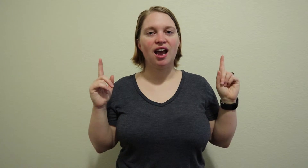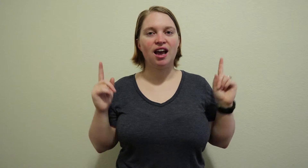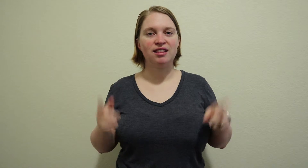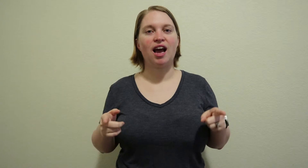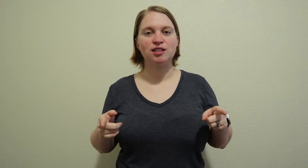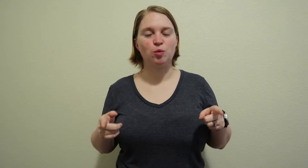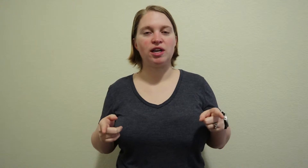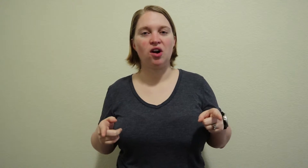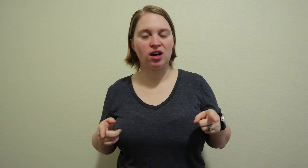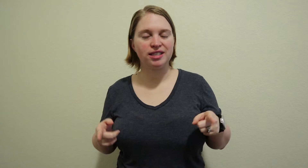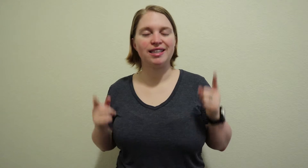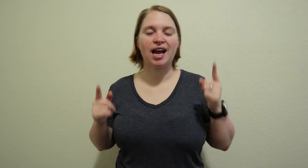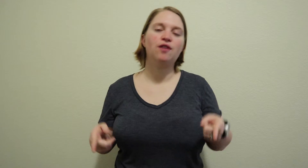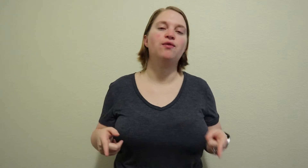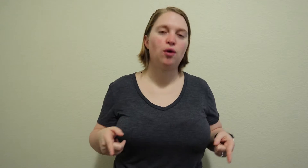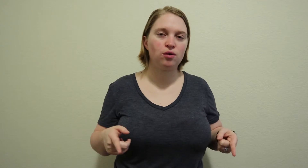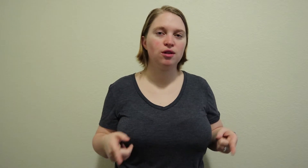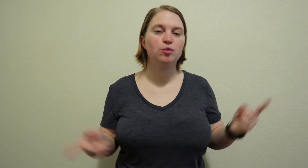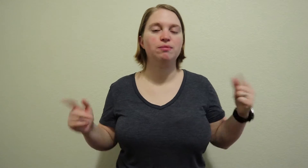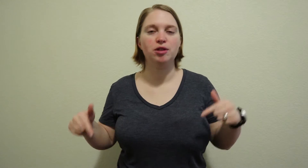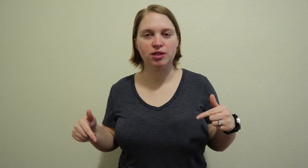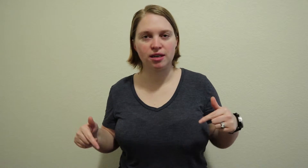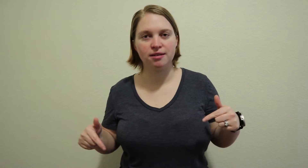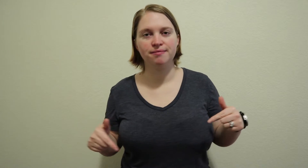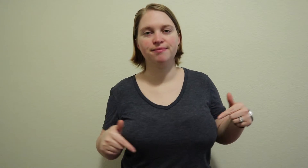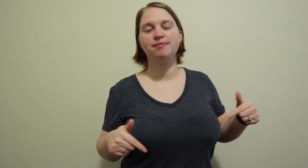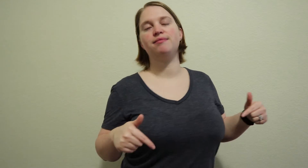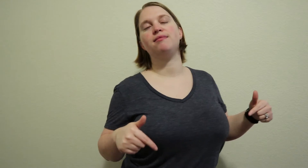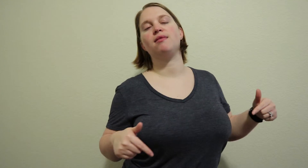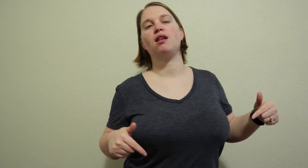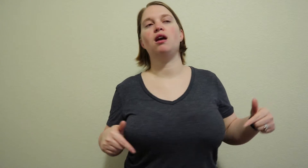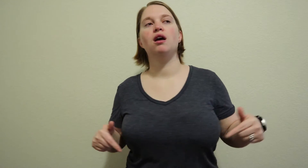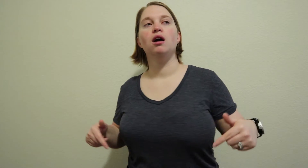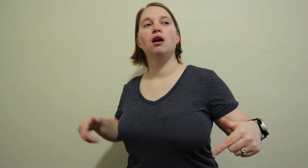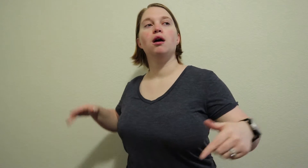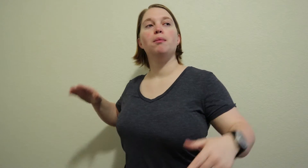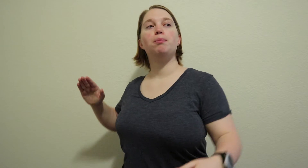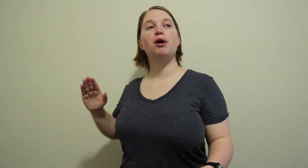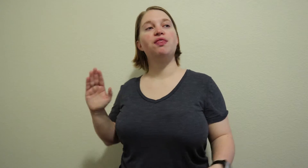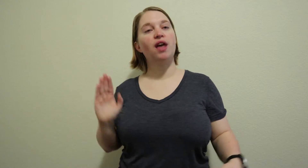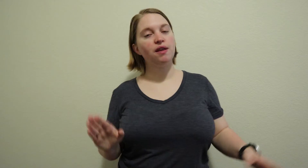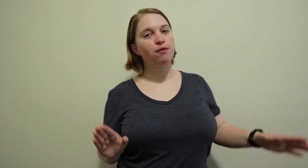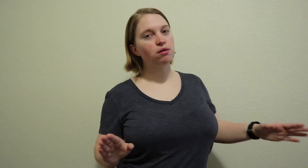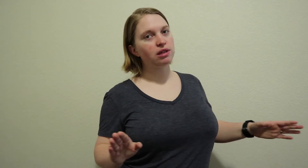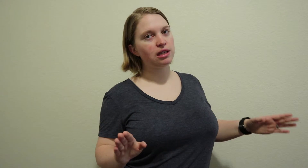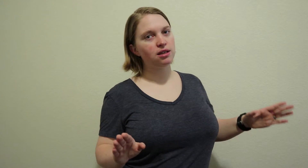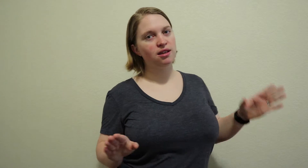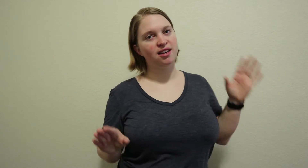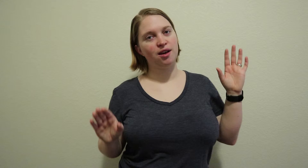and that's what caused the downfall with music but thankfully